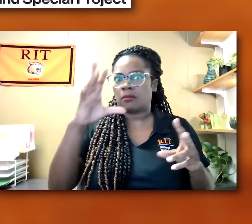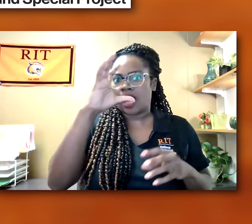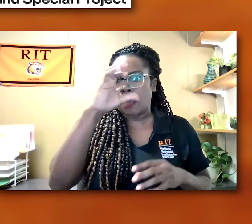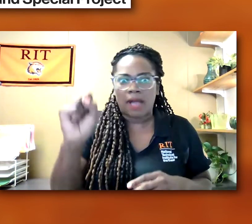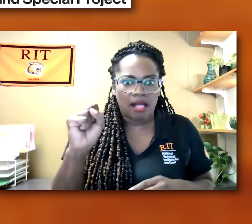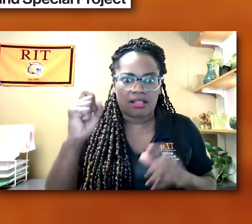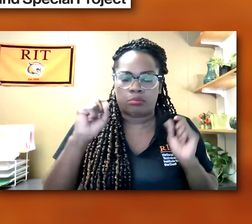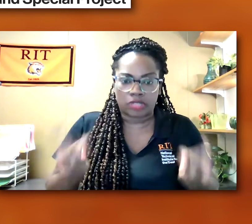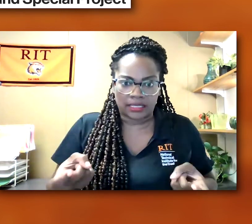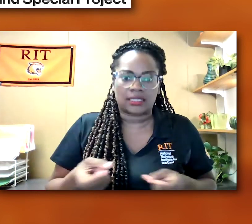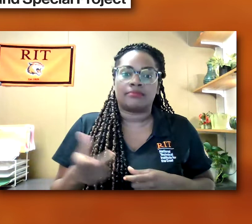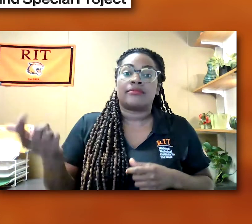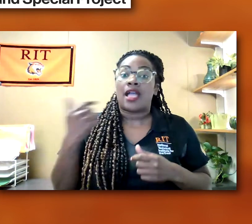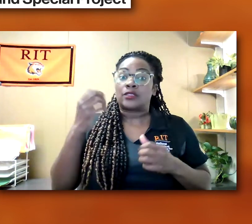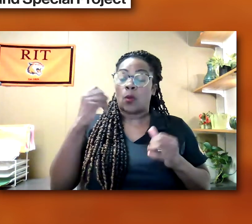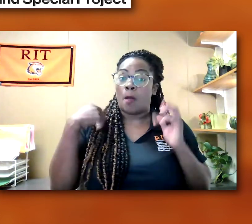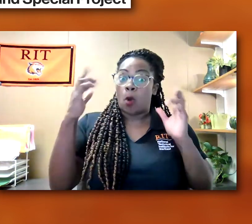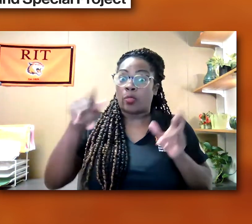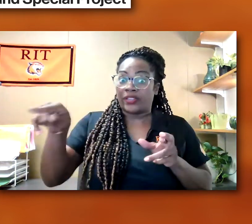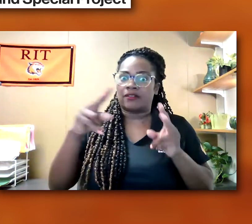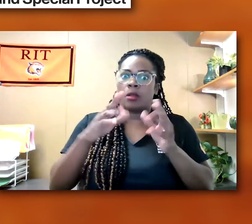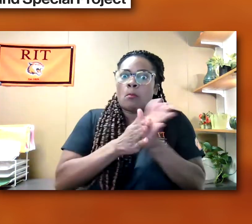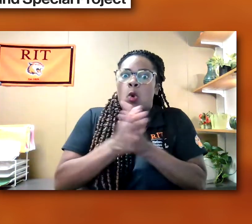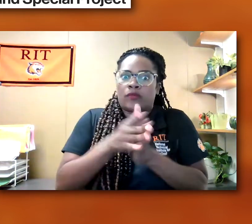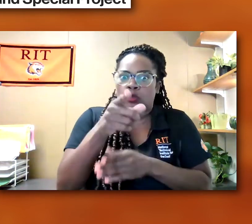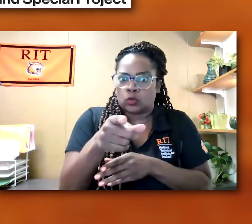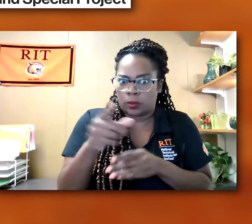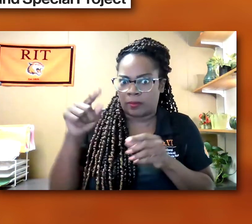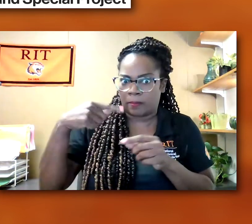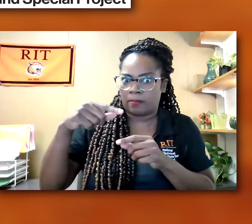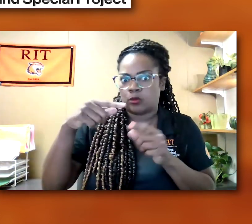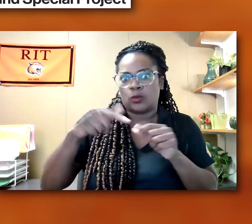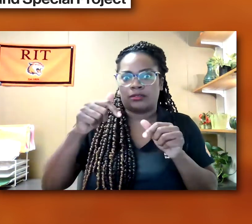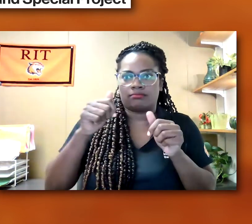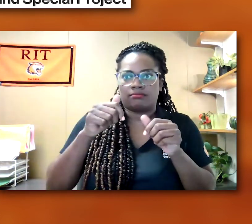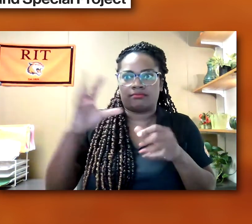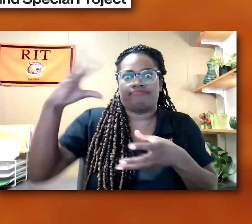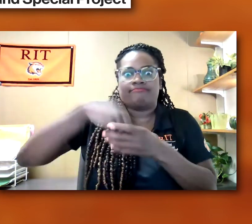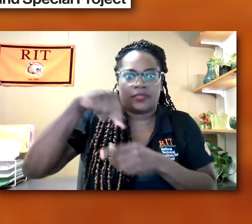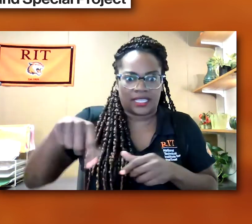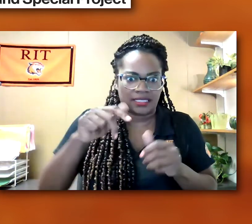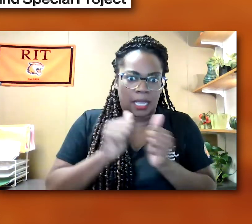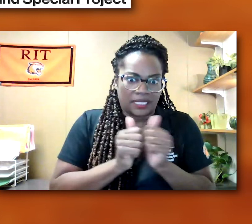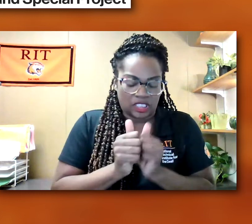this one is a very compelling prize. Hopefully it'll motivate you to get involved